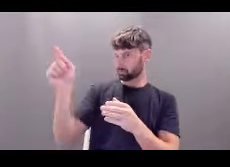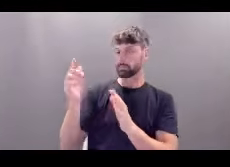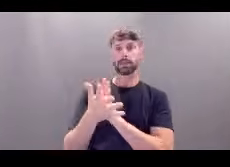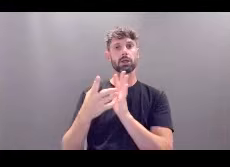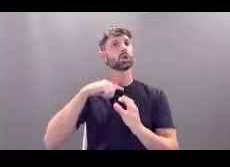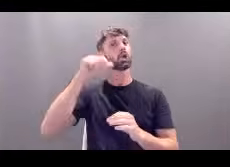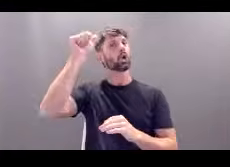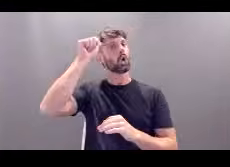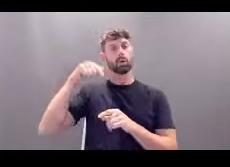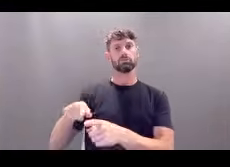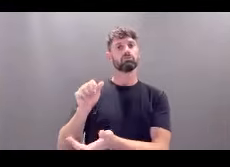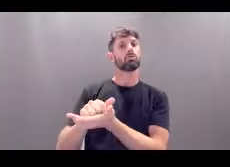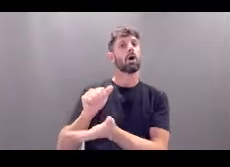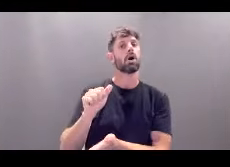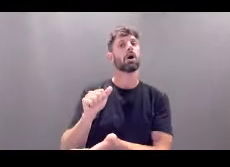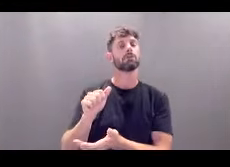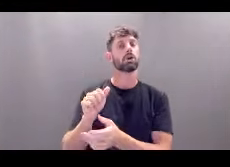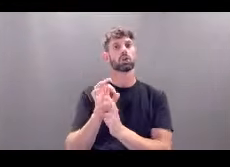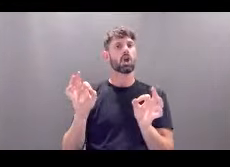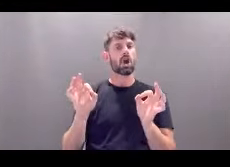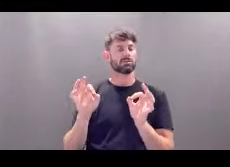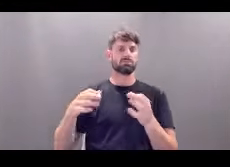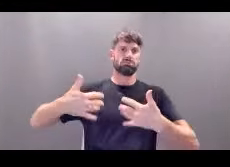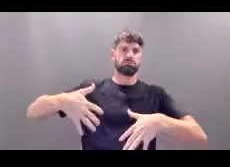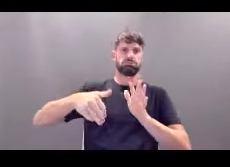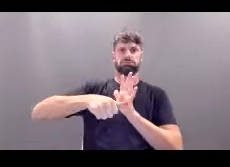expensive than similar devices and services in the market.